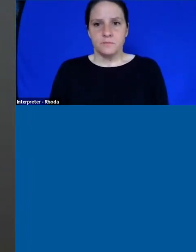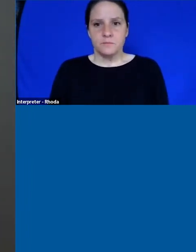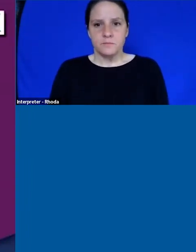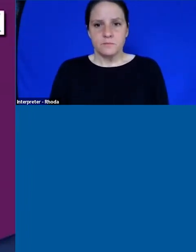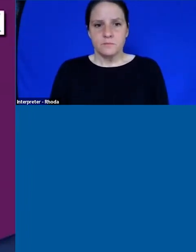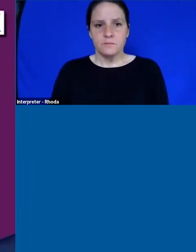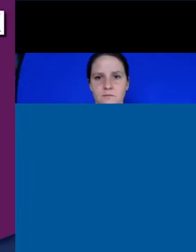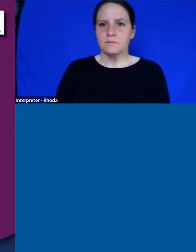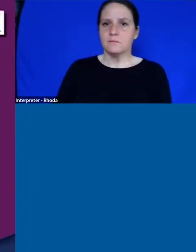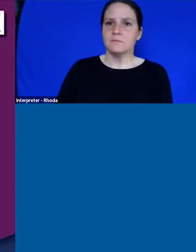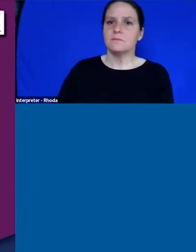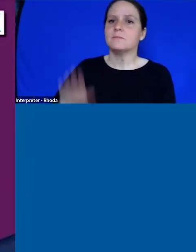Hi, Lucy. This is Adam with ABLE Tech.